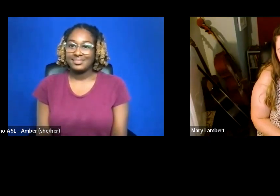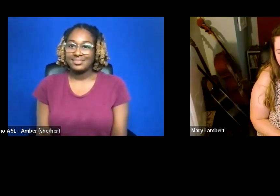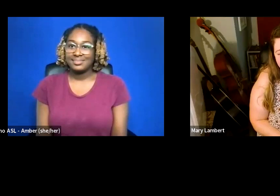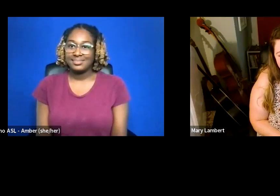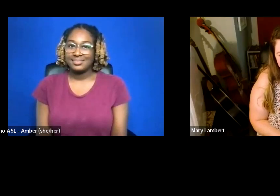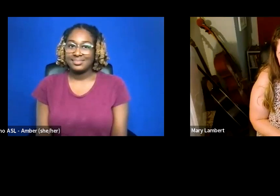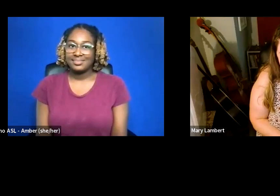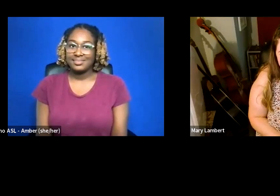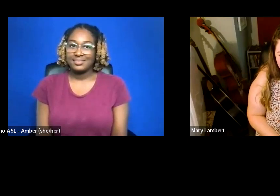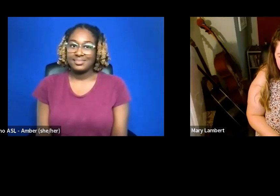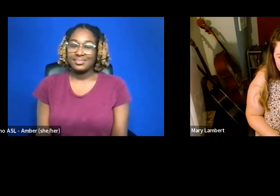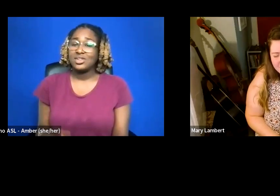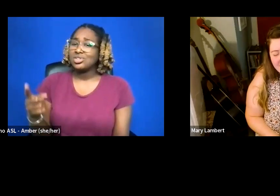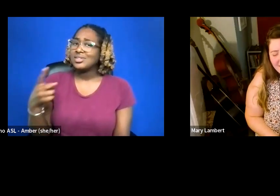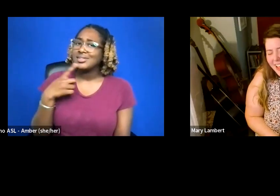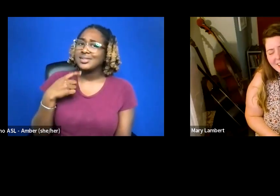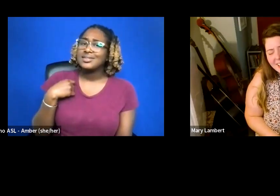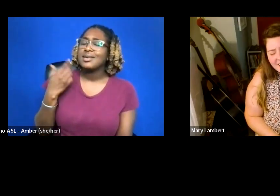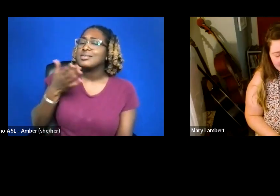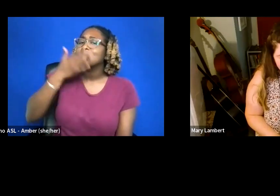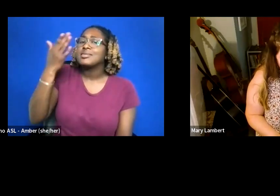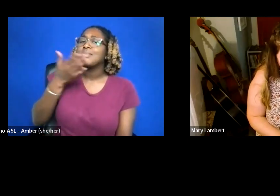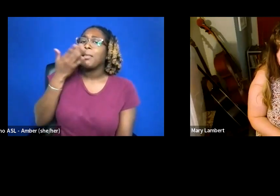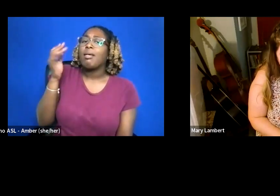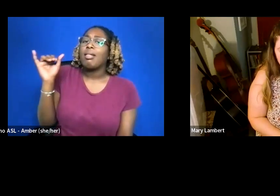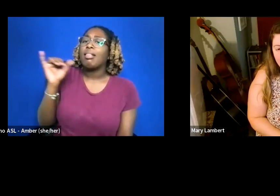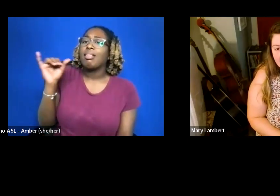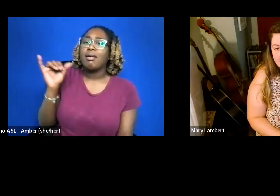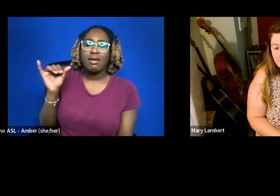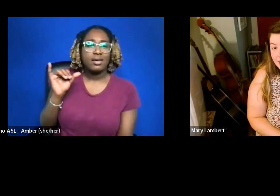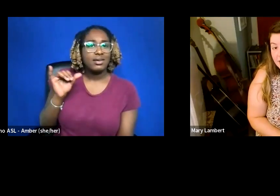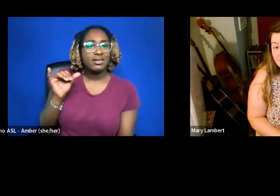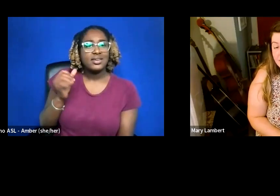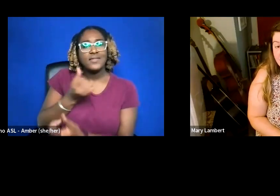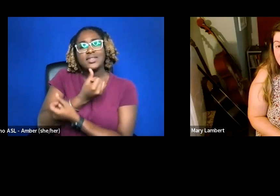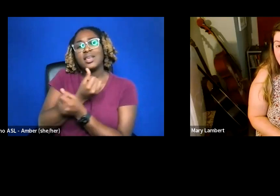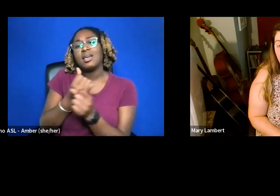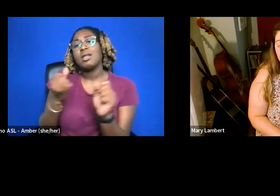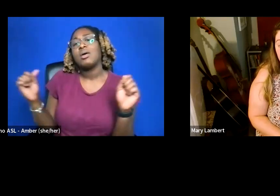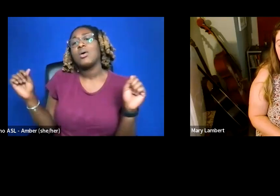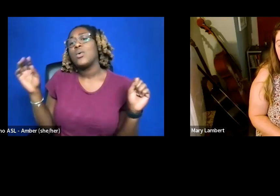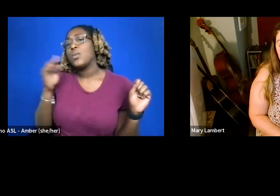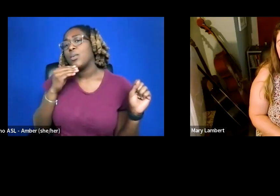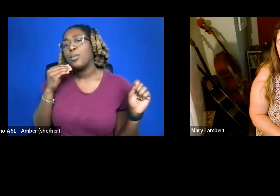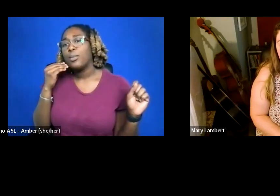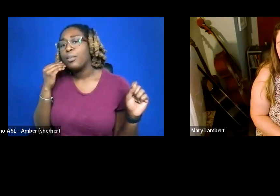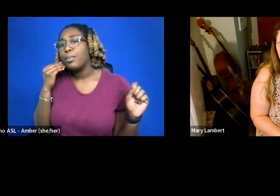She says I know one safe stand home.